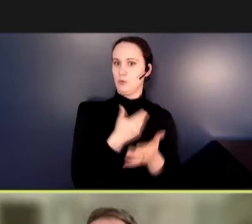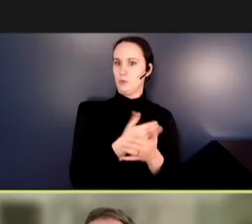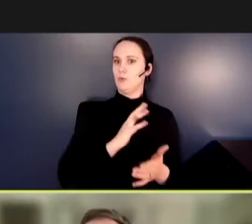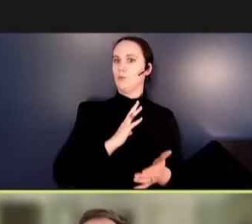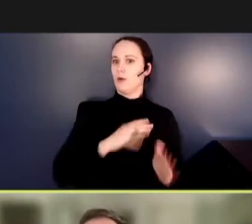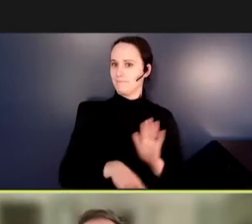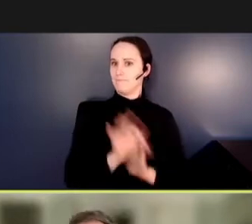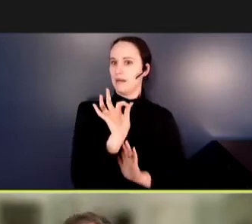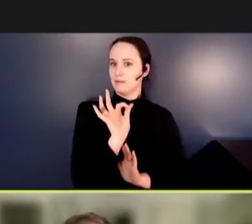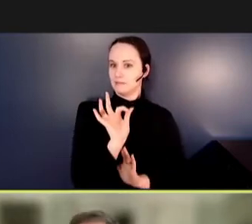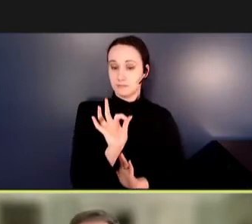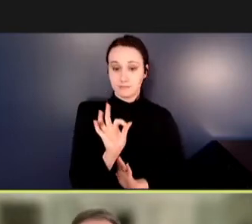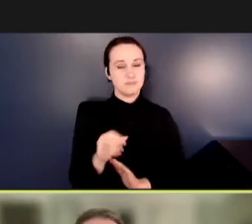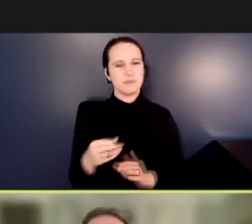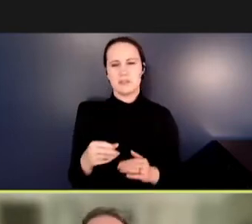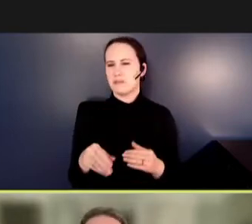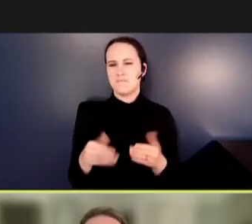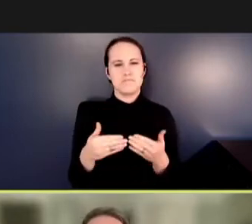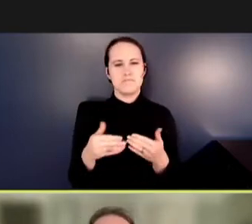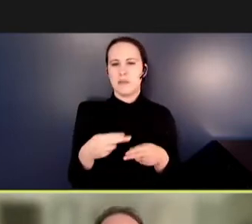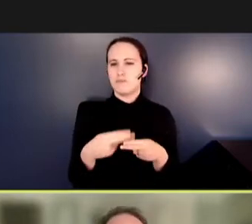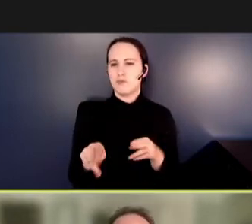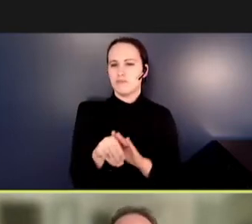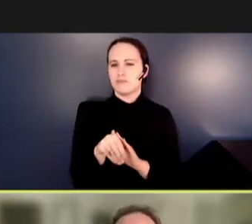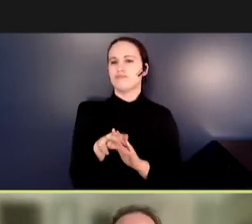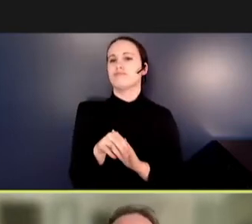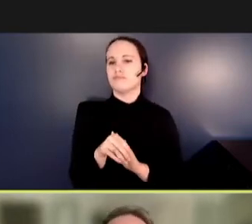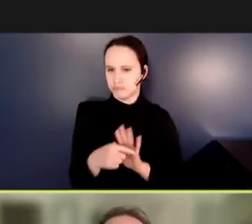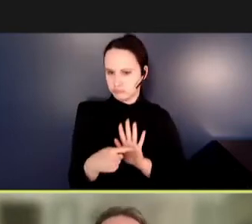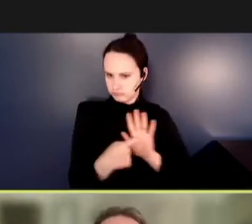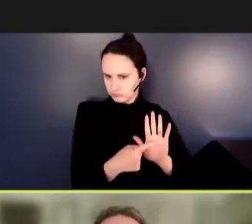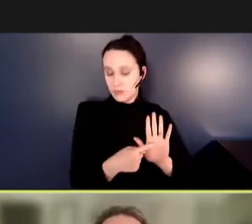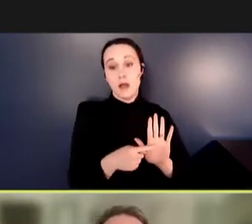a brief snapshot. There's other areas we could obviously go into, but I want to keep moving.